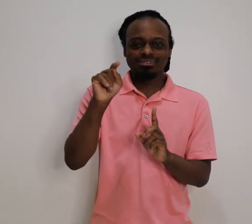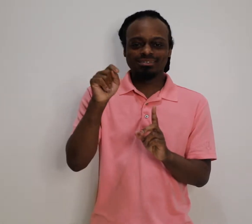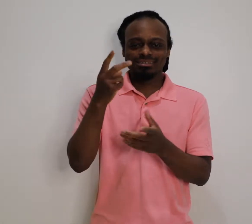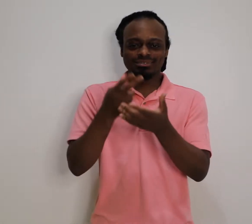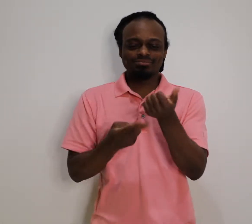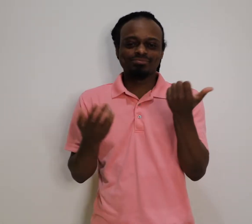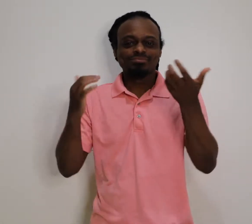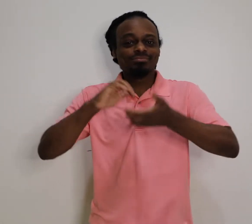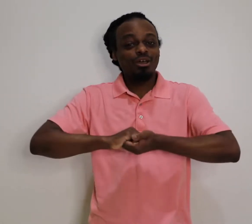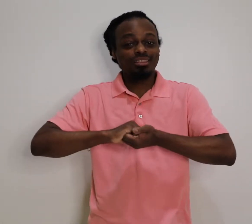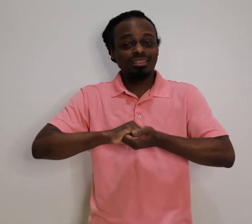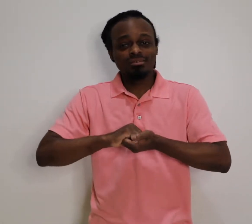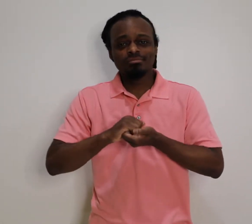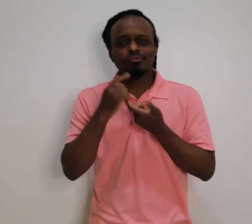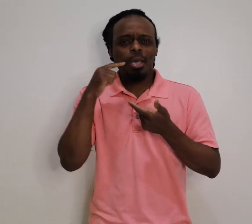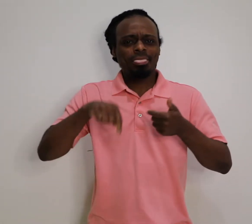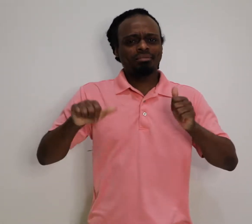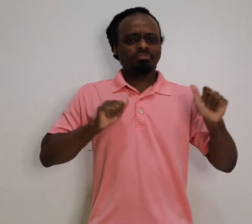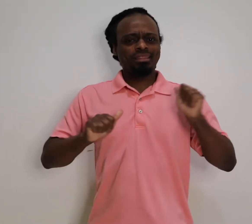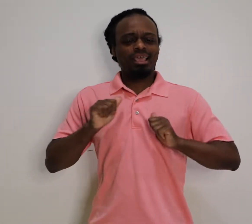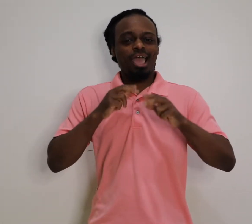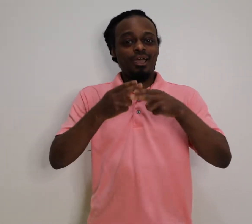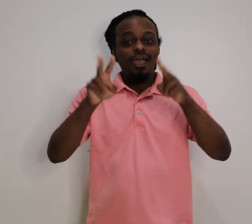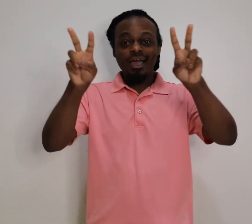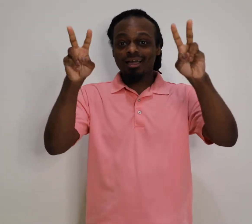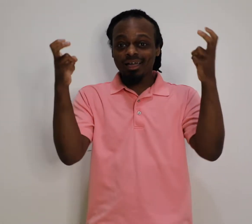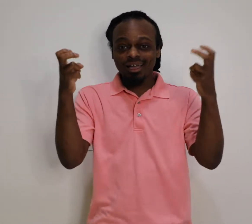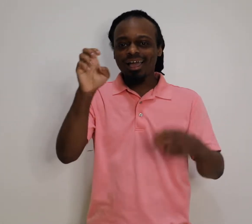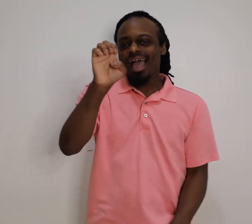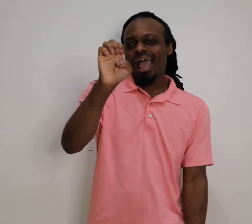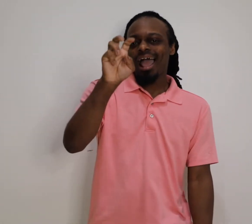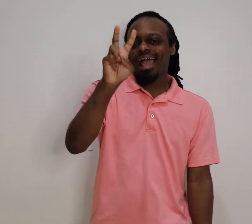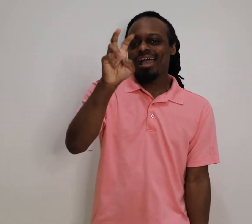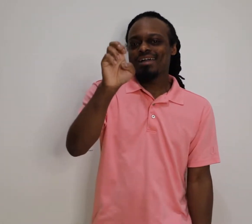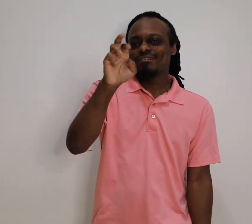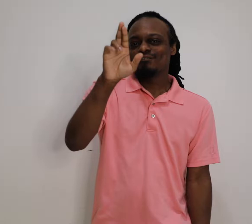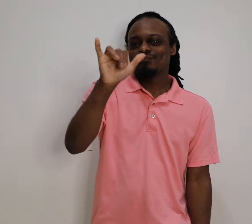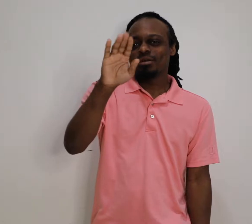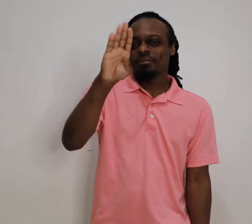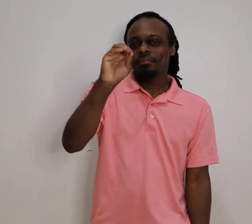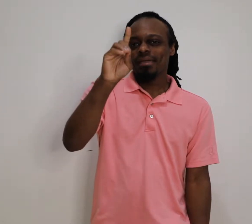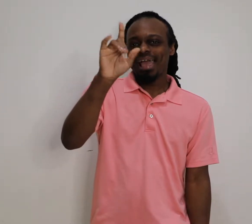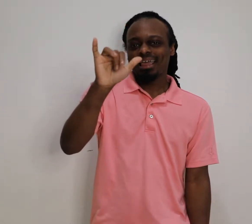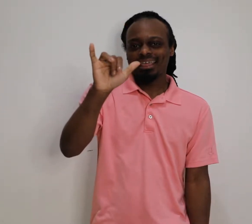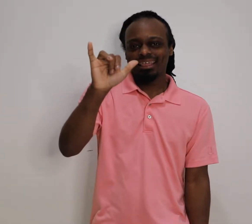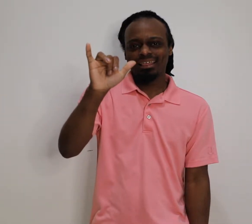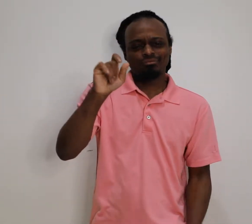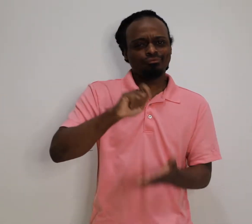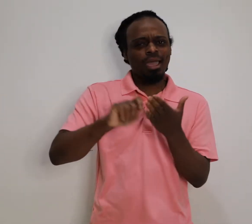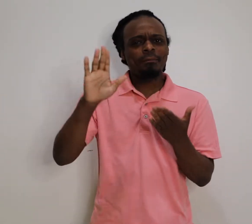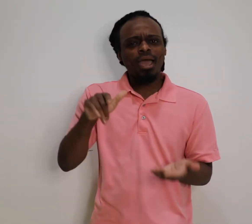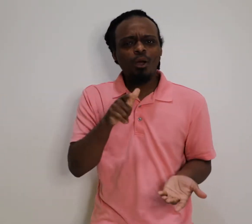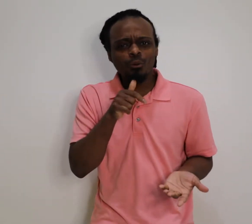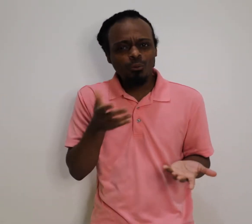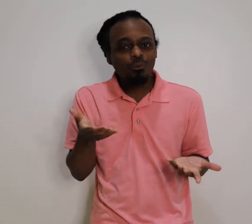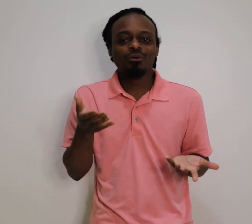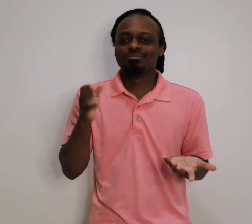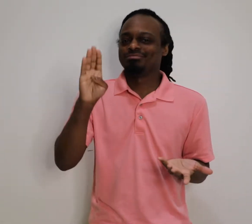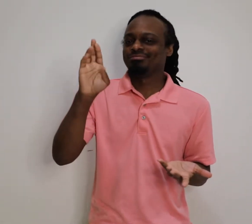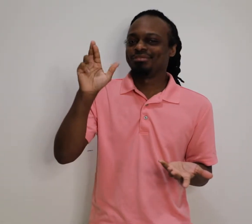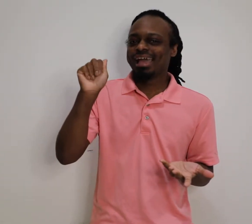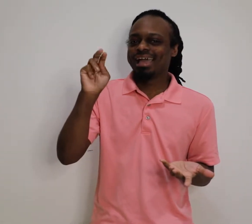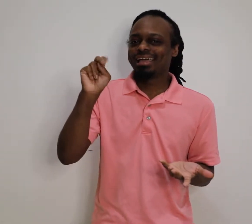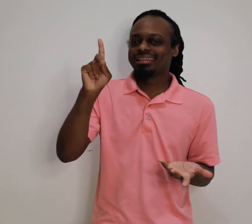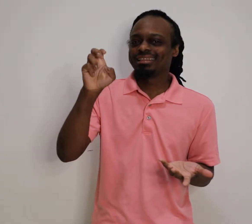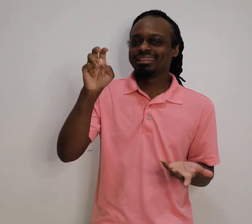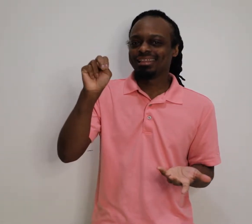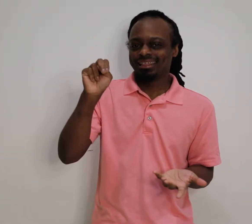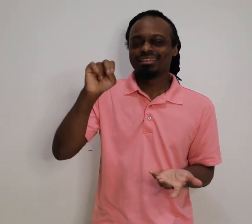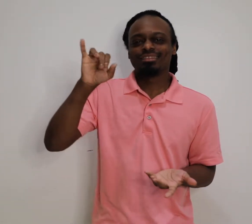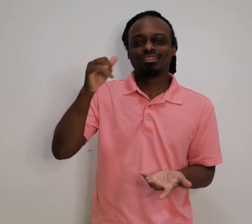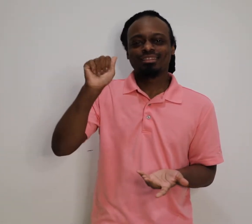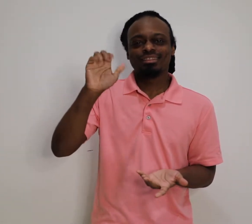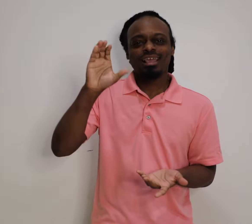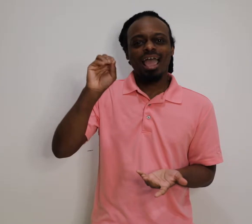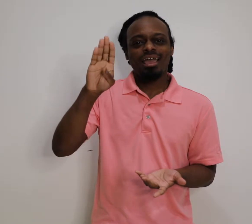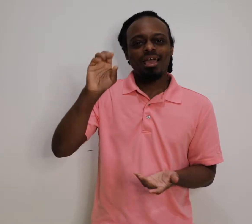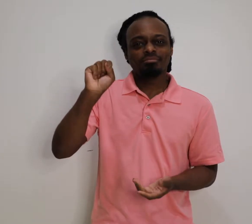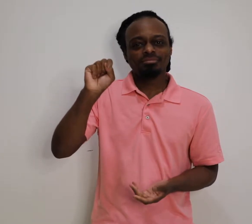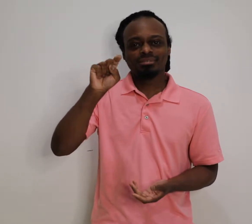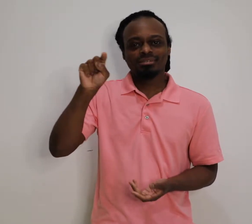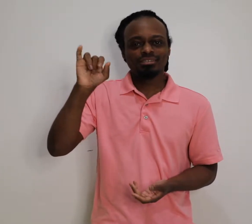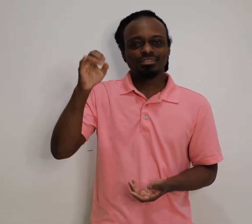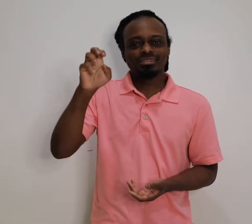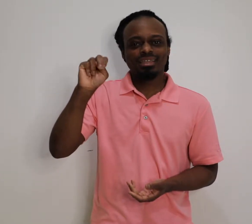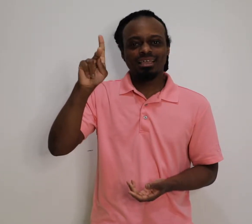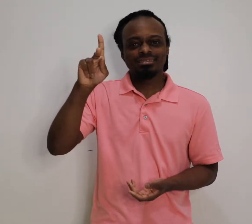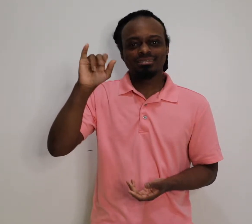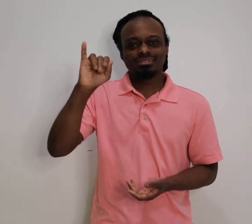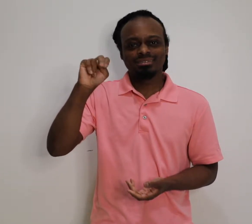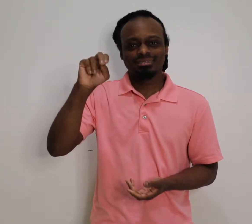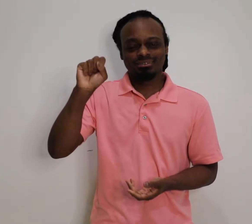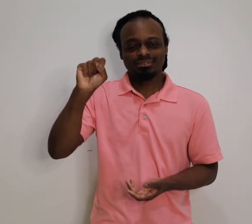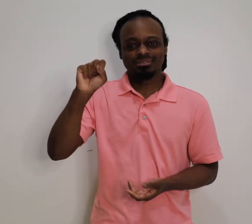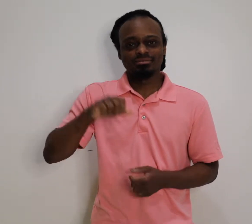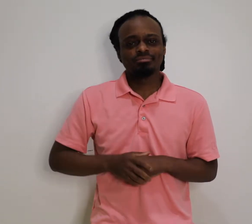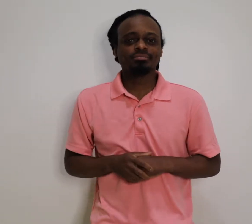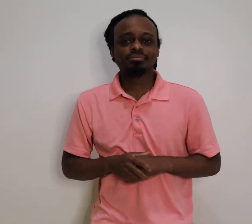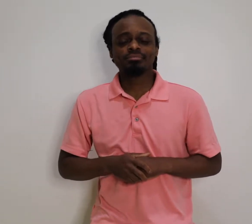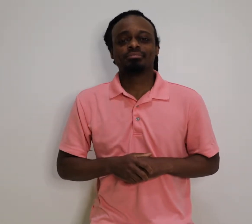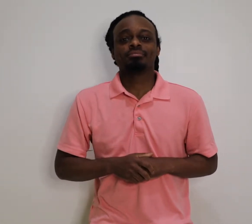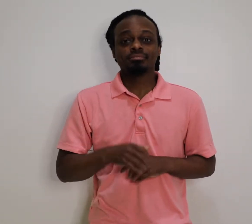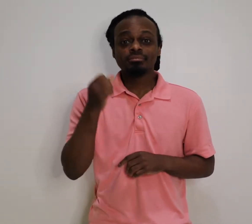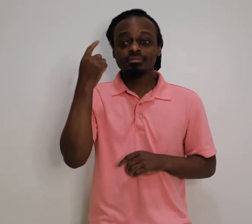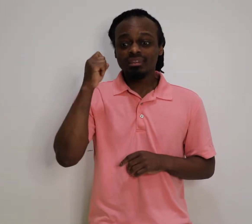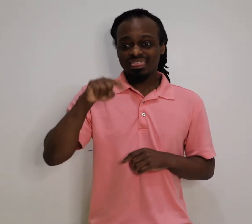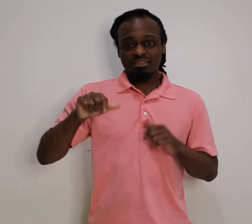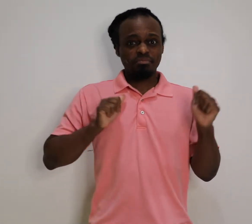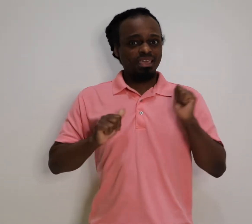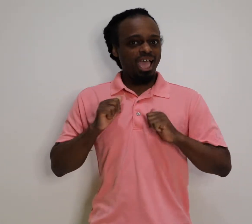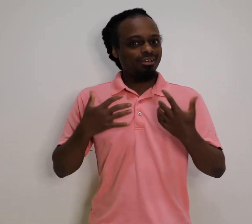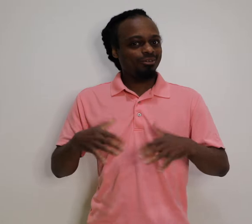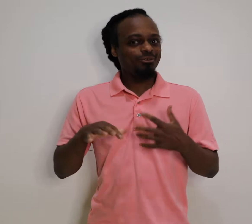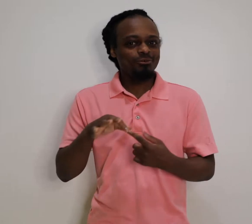RIT & NTID Performing Arts collaborative production of “Everybody” written by Branden Jacobs-Jenkins.